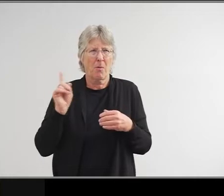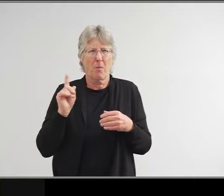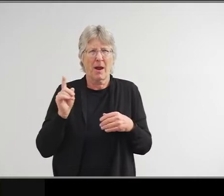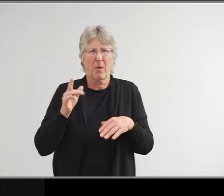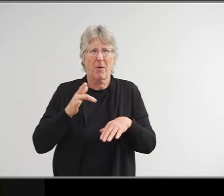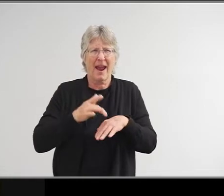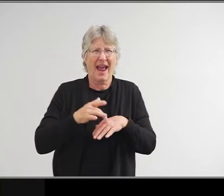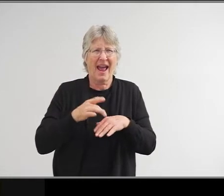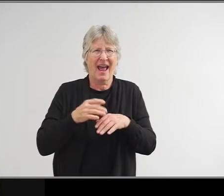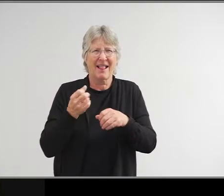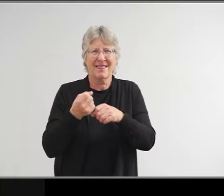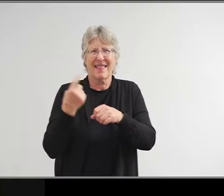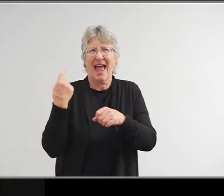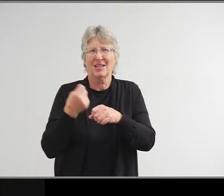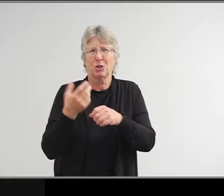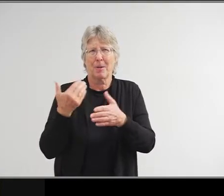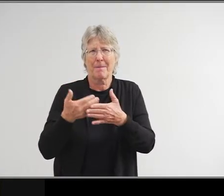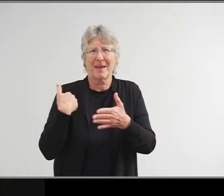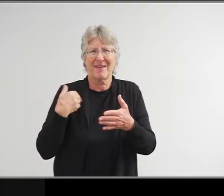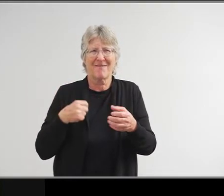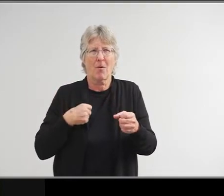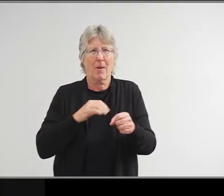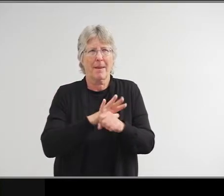I know we have a few plans that are being approved tonight.